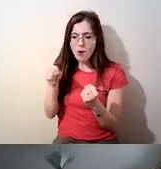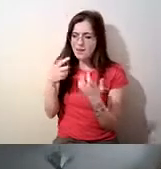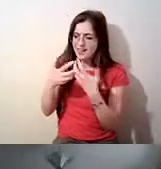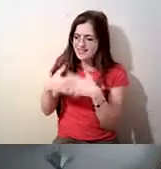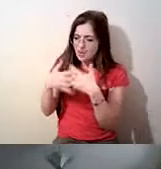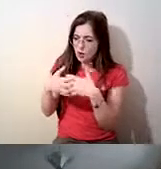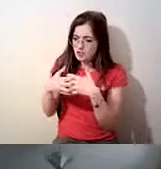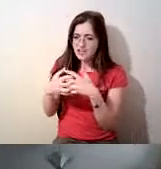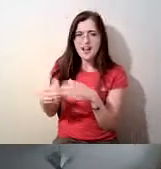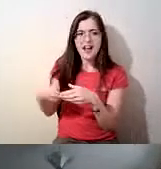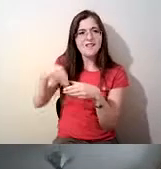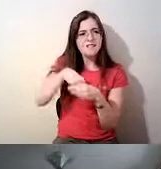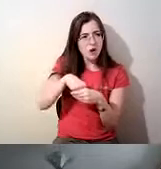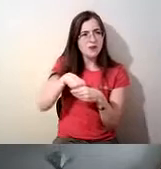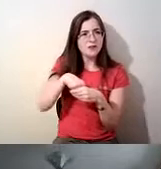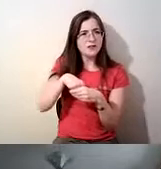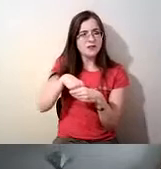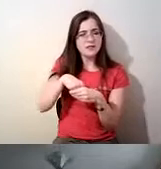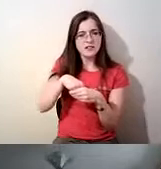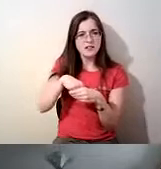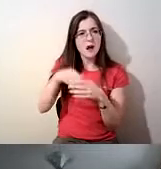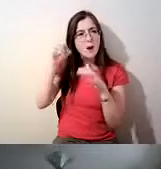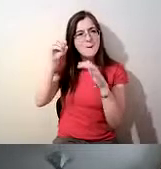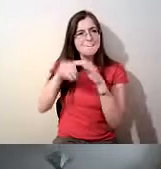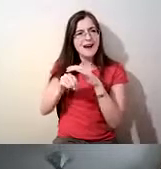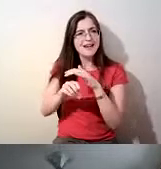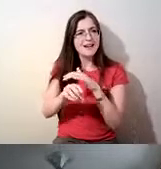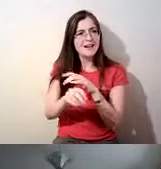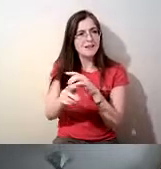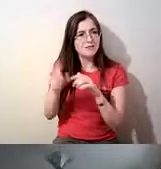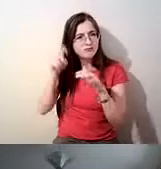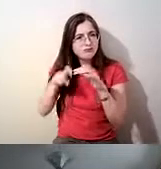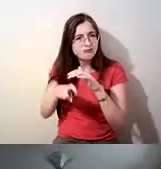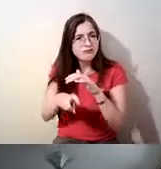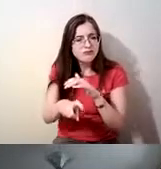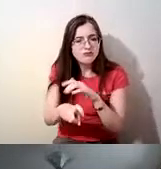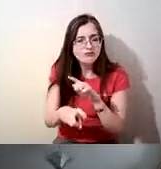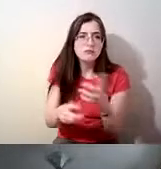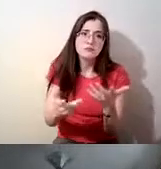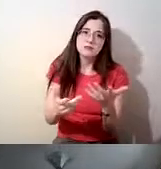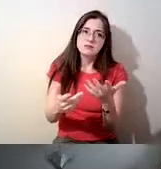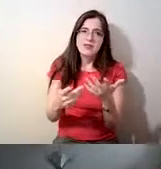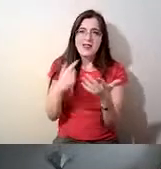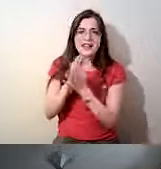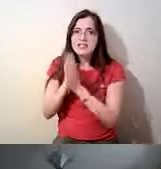activity is deeply destructive to indigenous communities a third example that i'm going to give